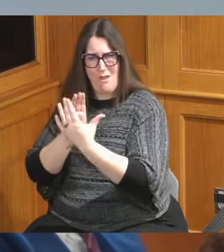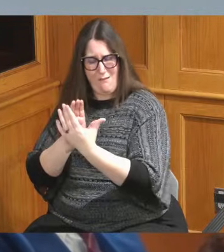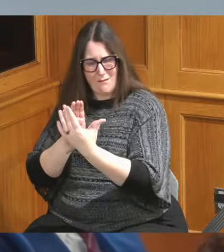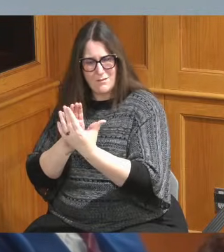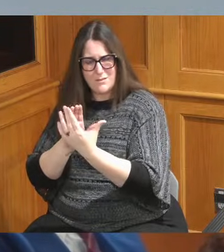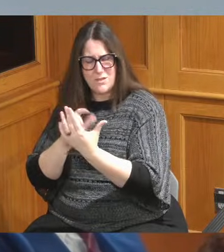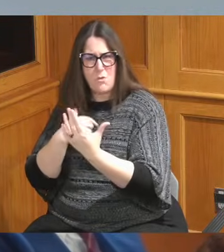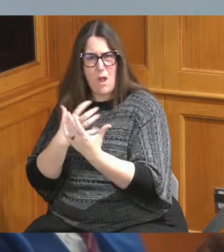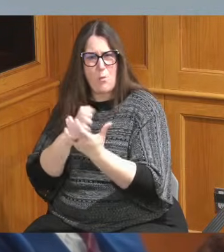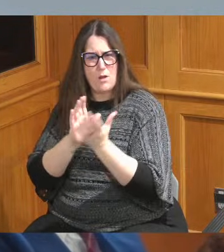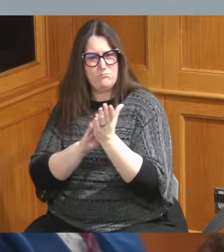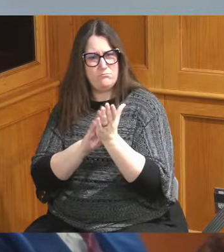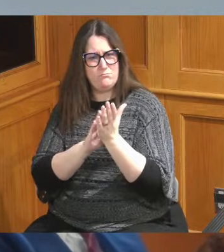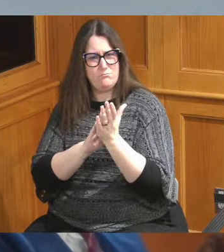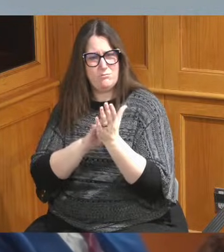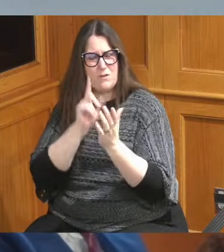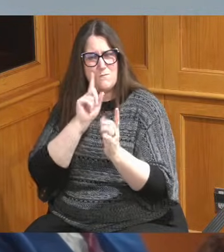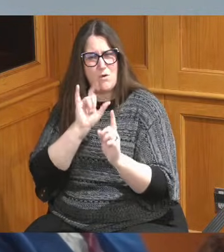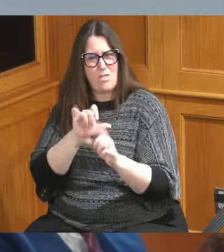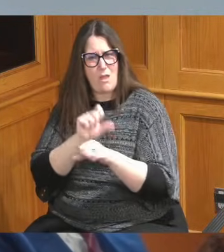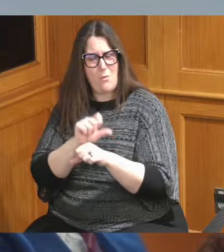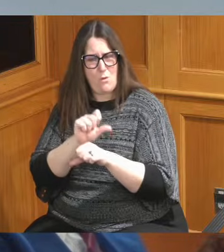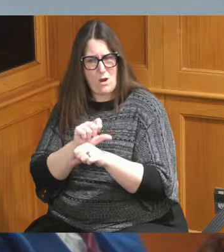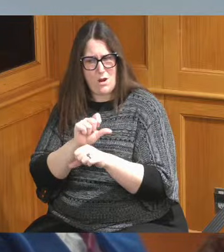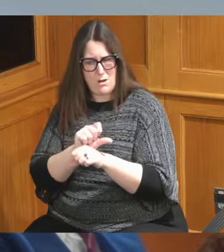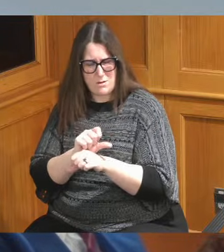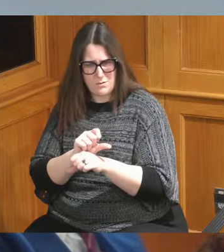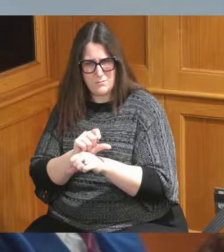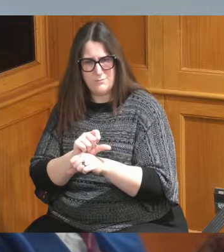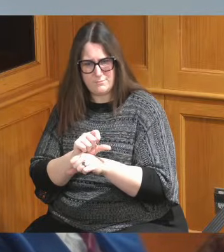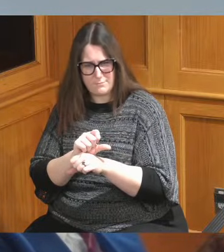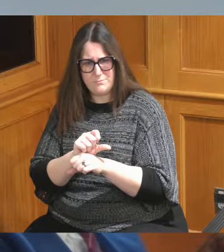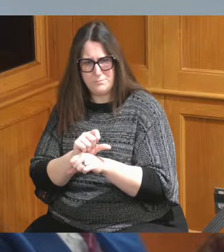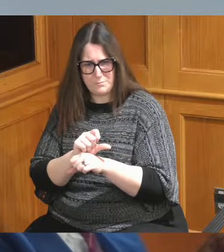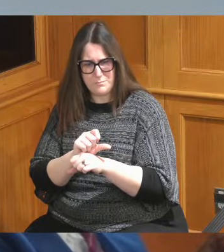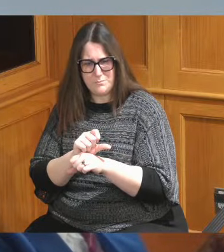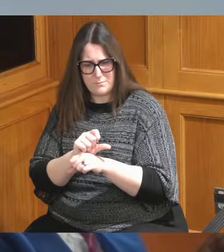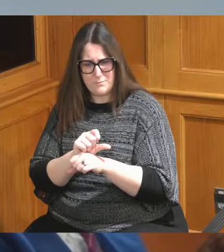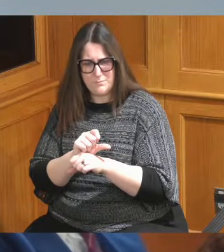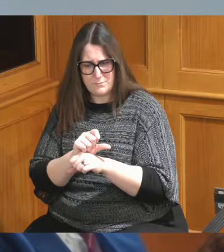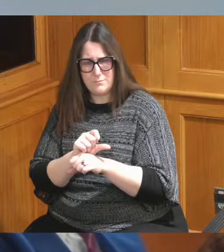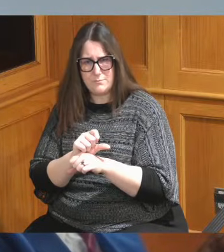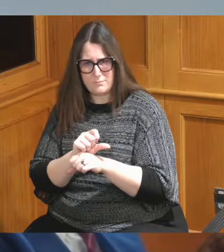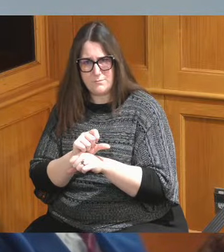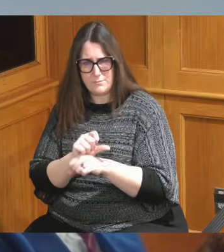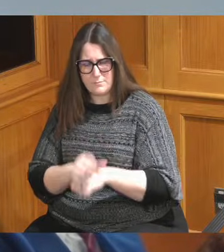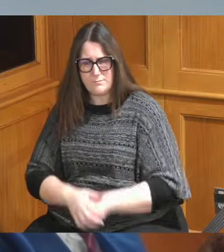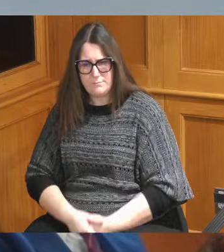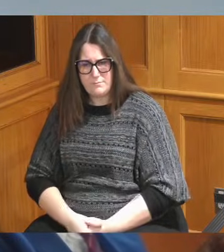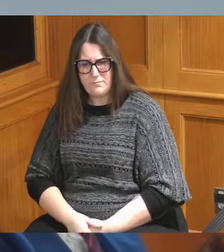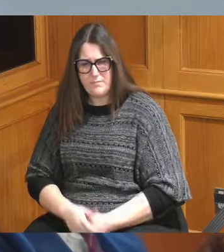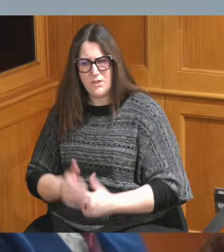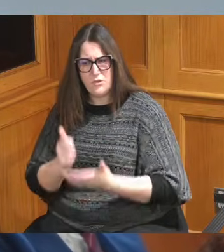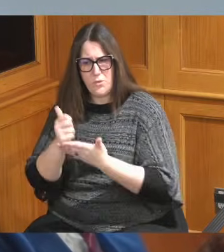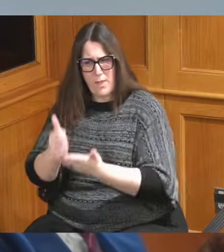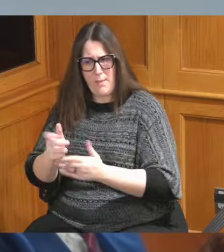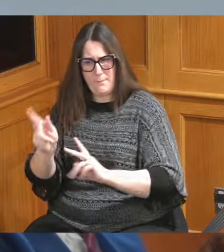commend you for being able to you know police in the times that we have now and helping with